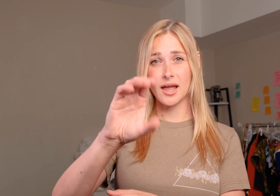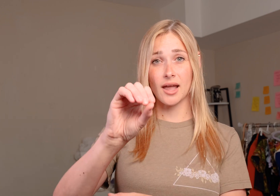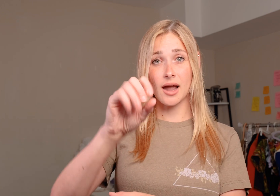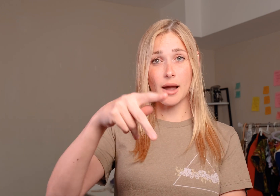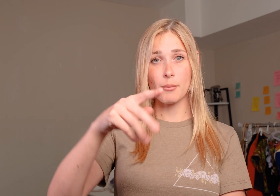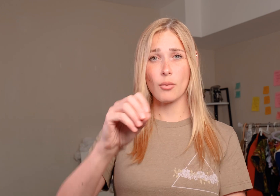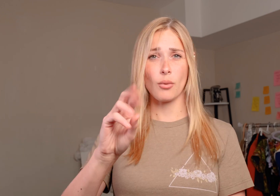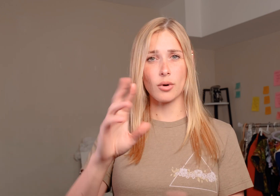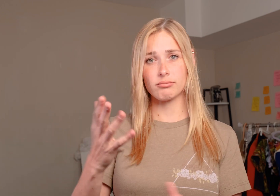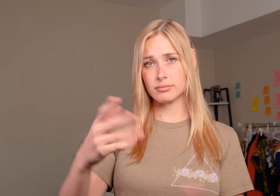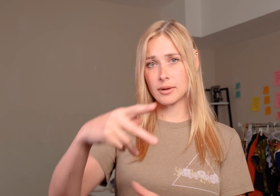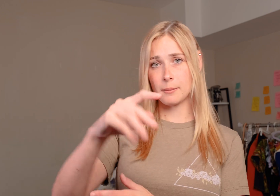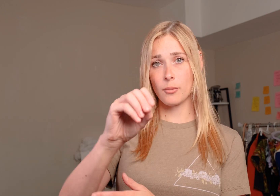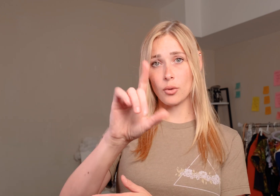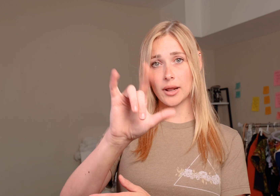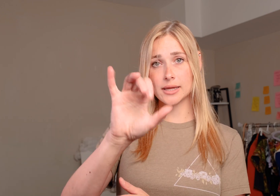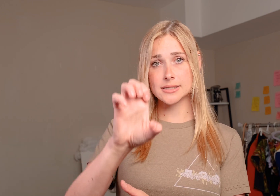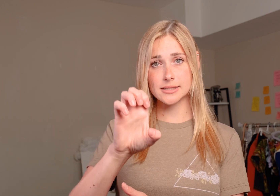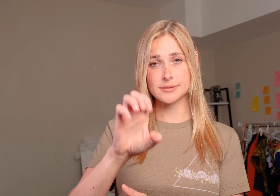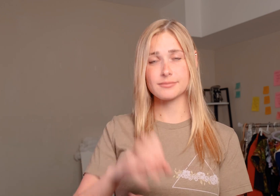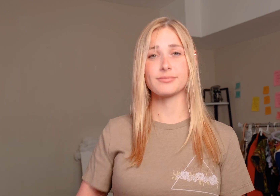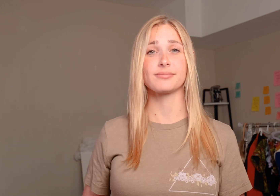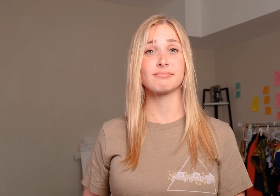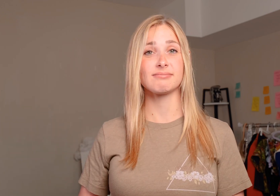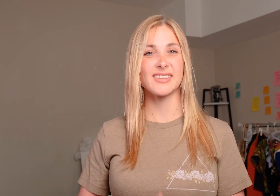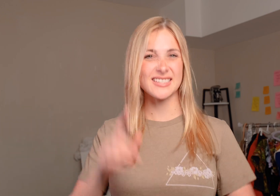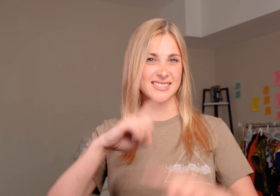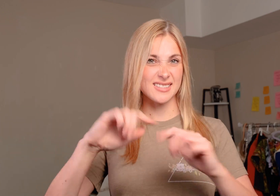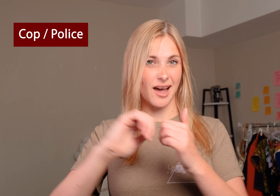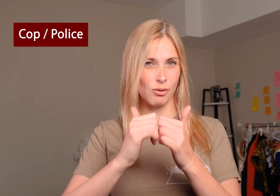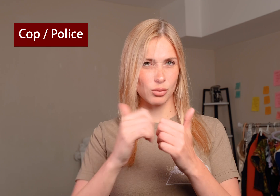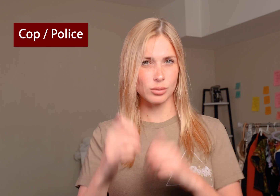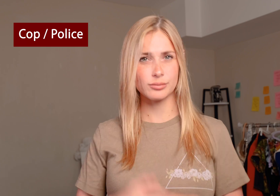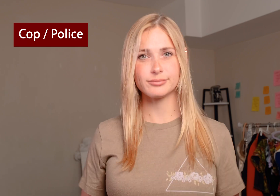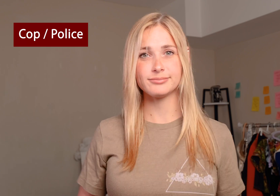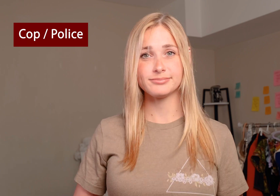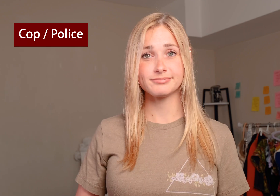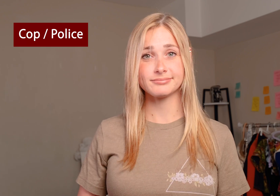You may need to inform someone that the cops or the police are on their way,